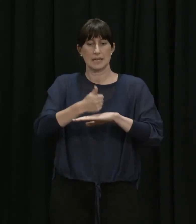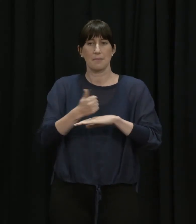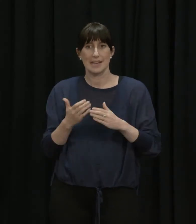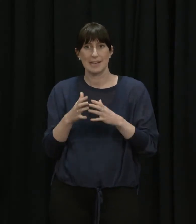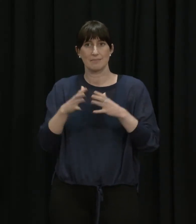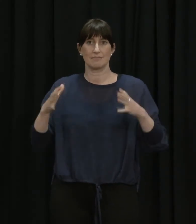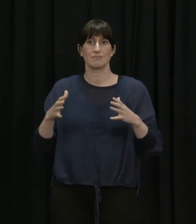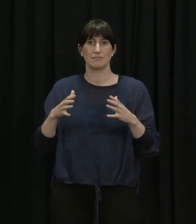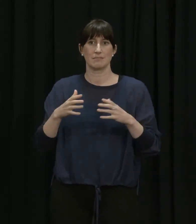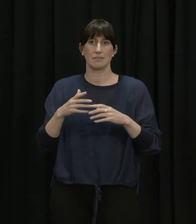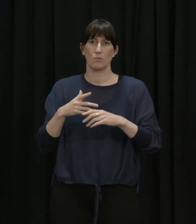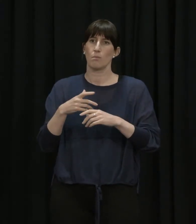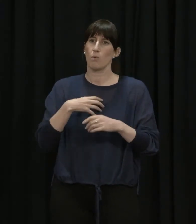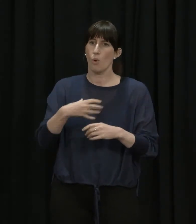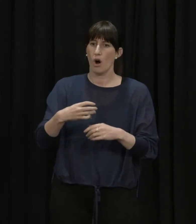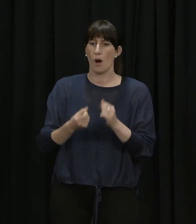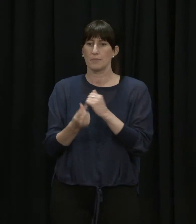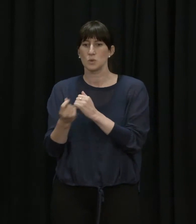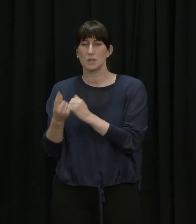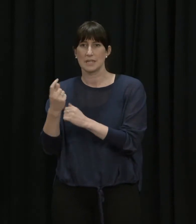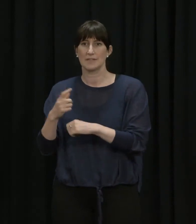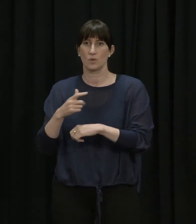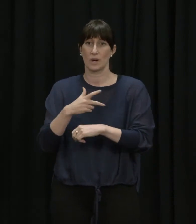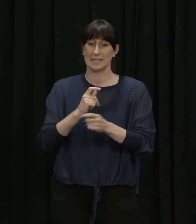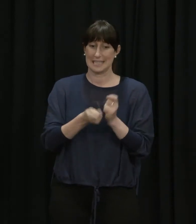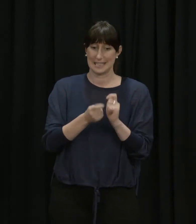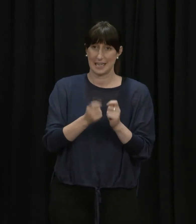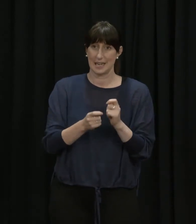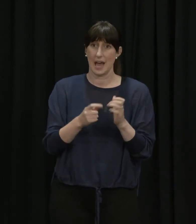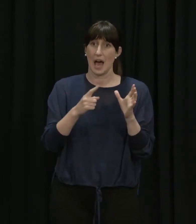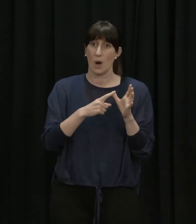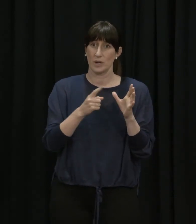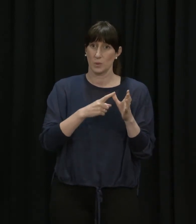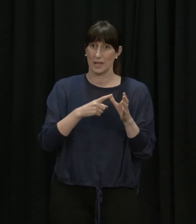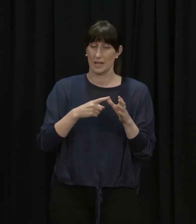Additional testing and